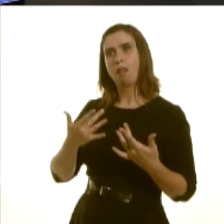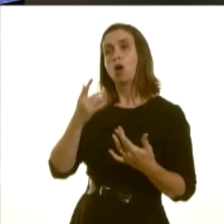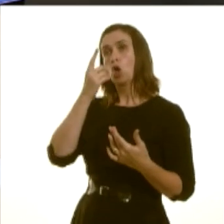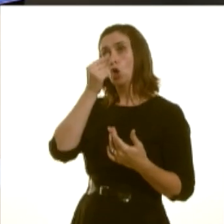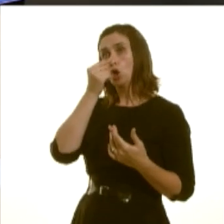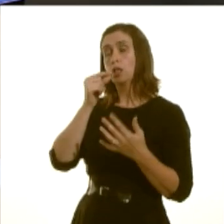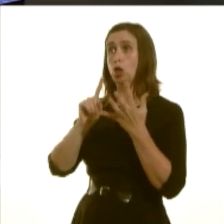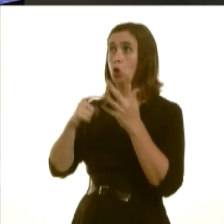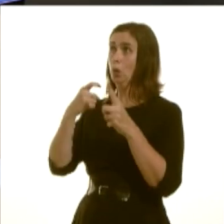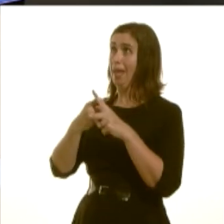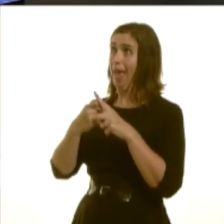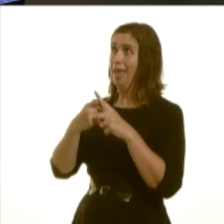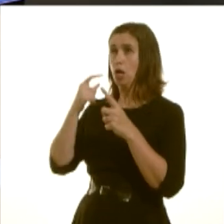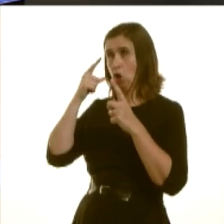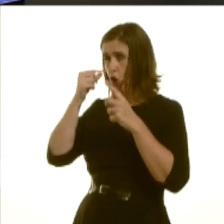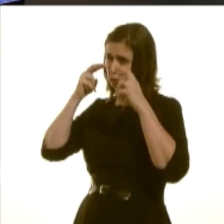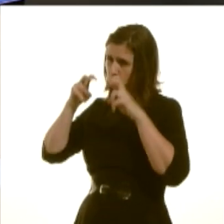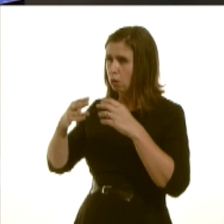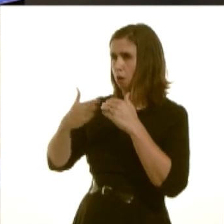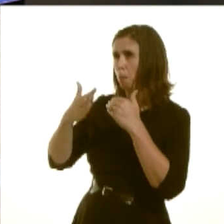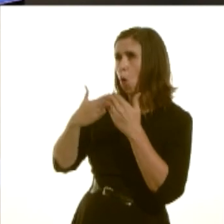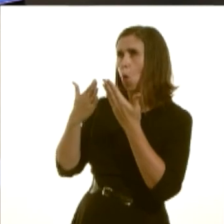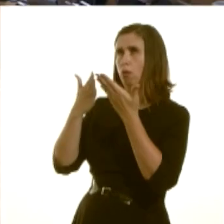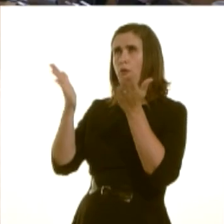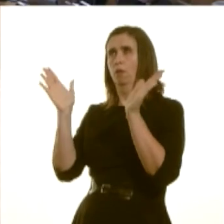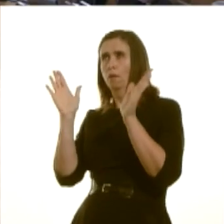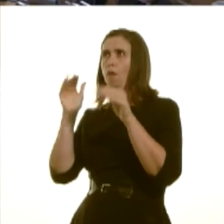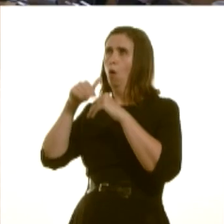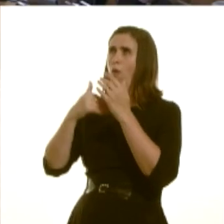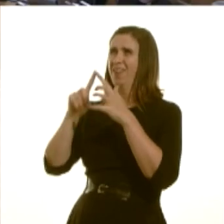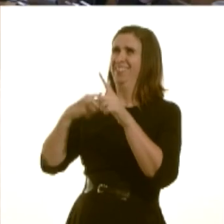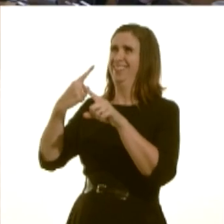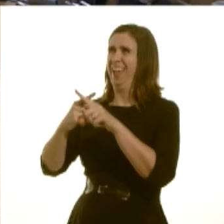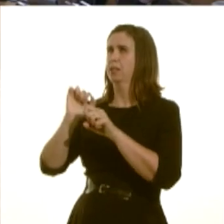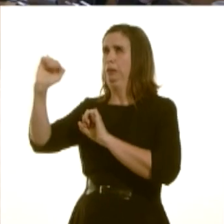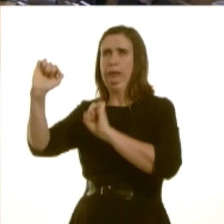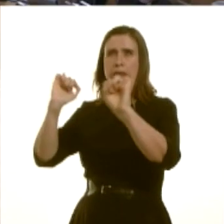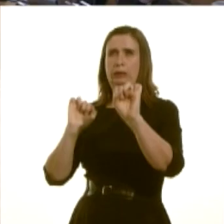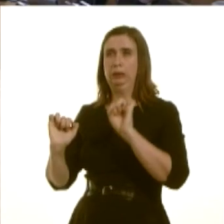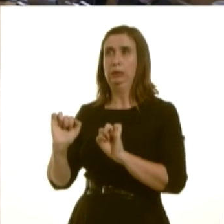across the whole of the UK. We would need to be absolutely sure that the redistributive